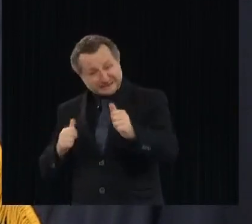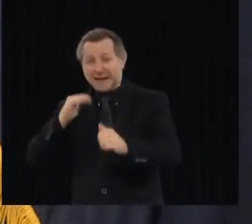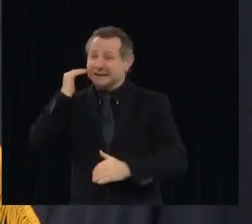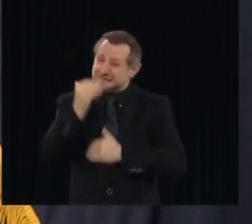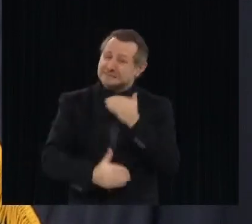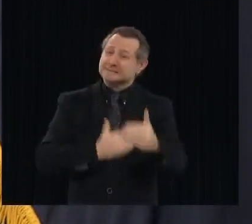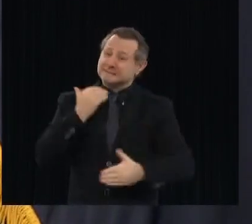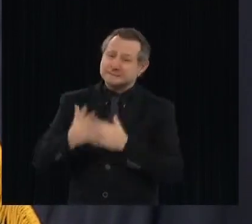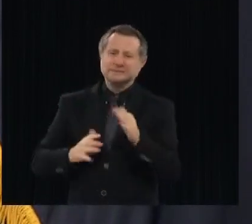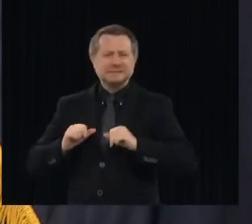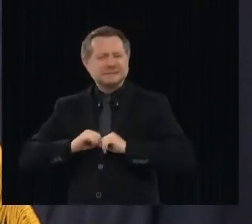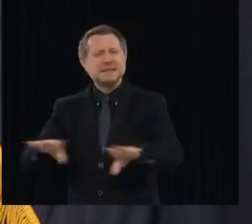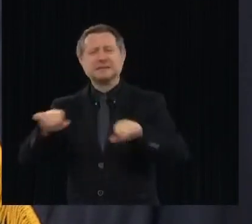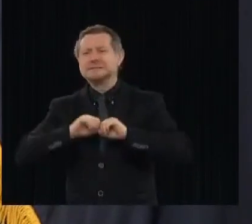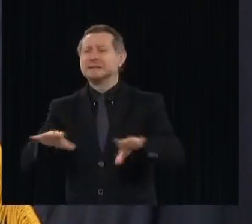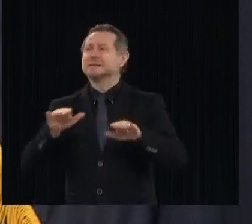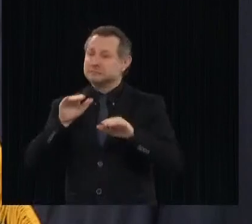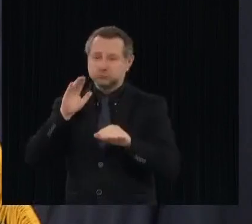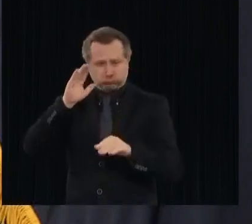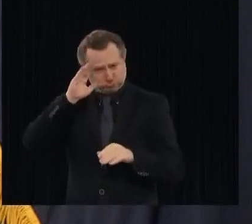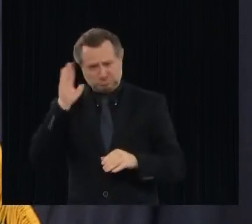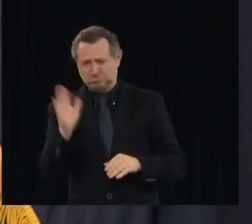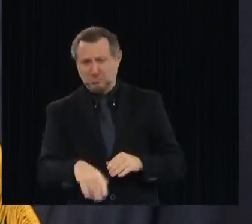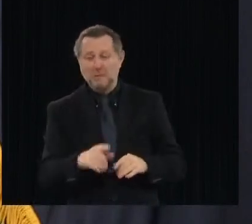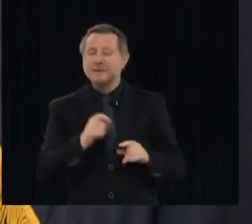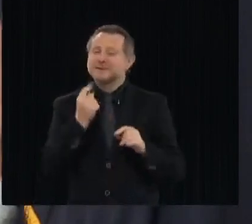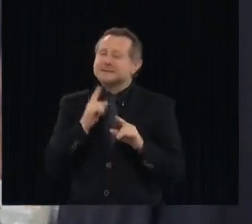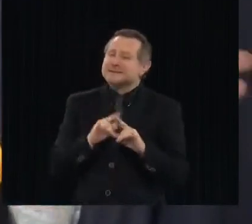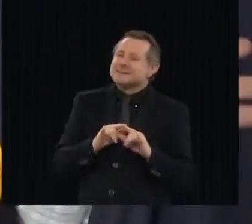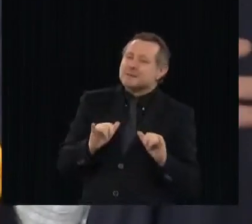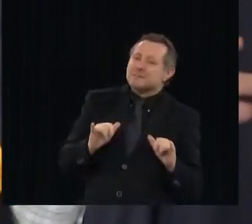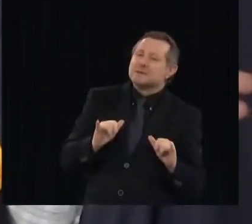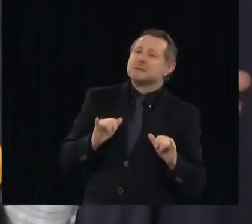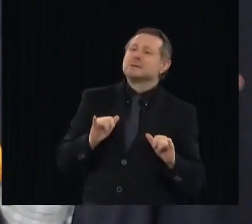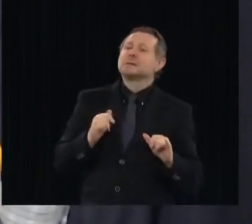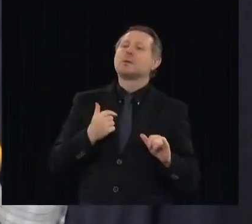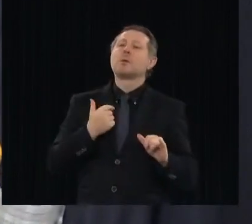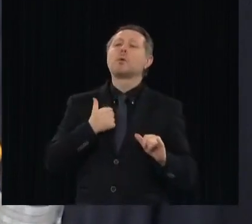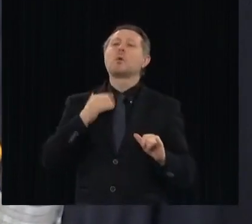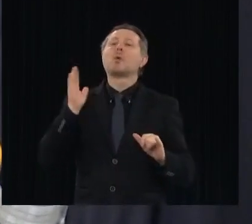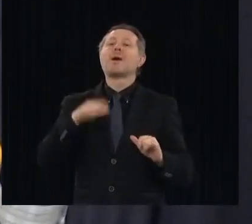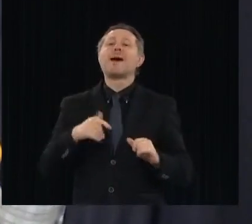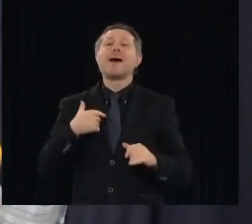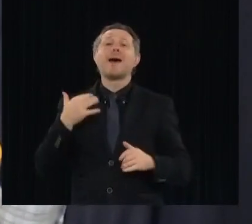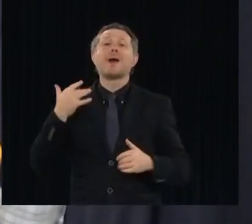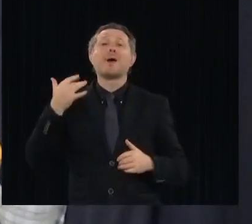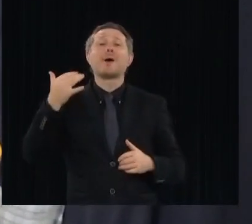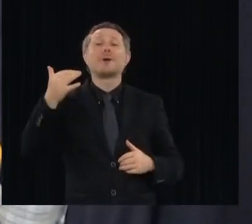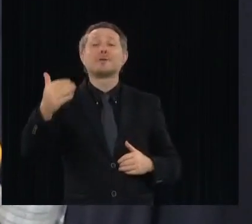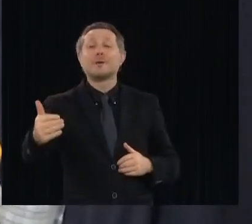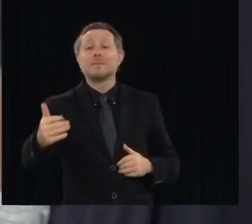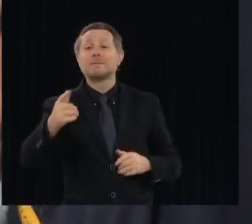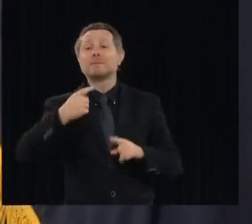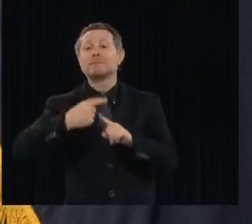IT DEPENDS ON -- IN LIFE. PROCESS OF CLAIMS, PROCESS THE CLAIMS. PROCESS THE CLAIMS.